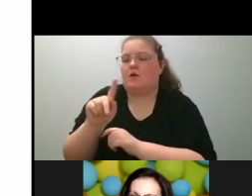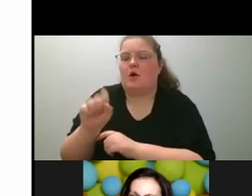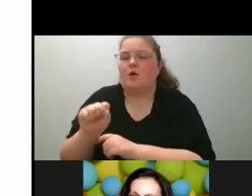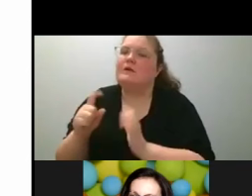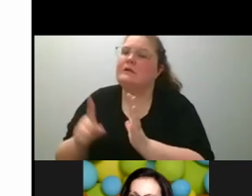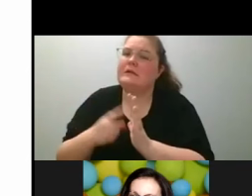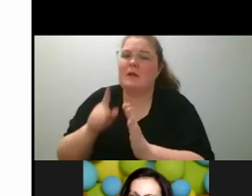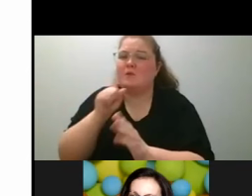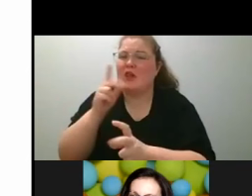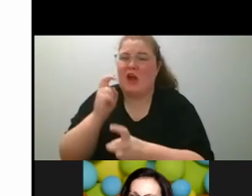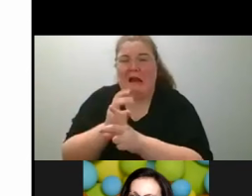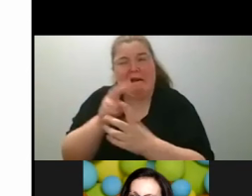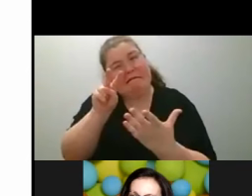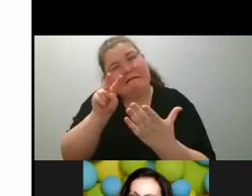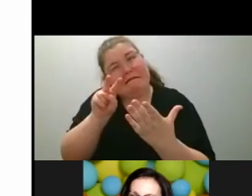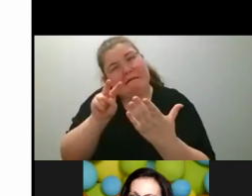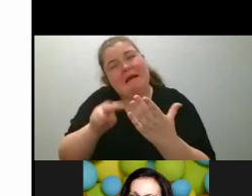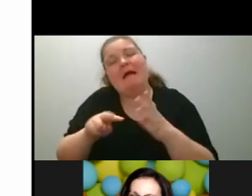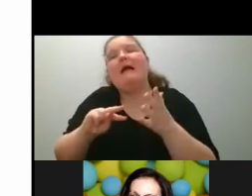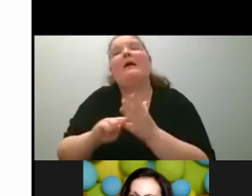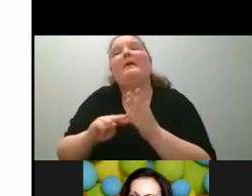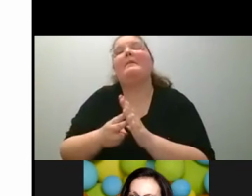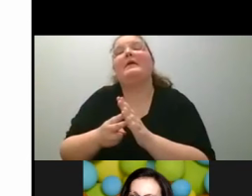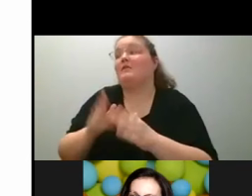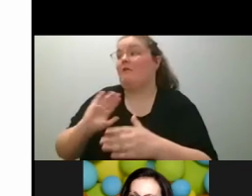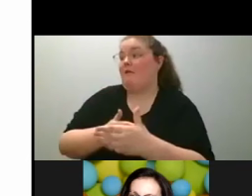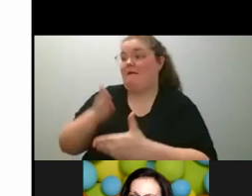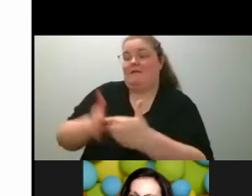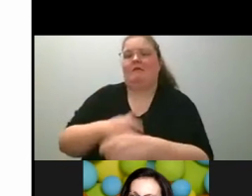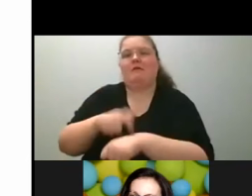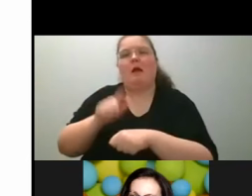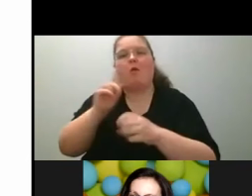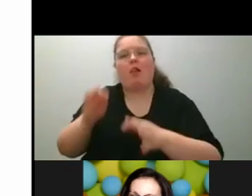and can cause additional delays in terms of implementing your feedback.